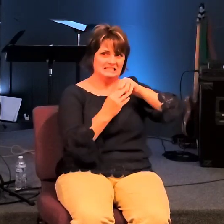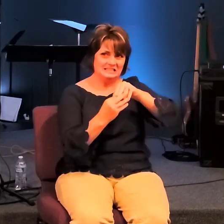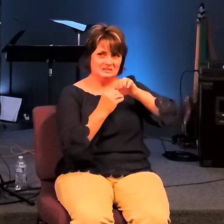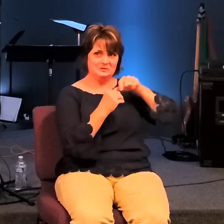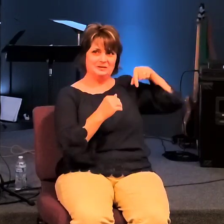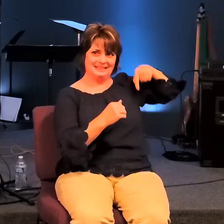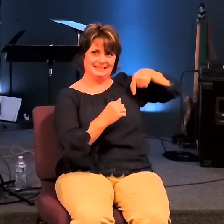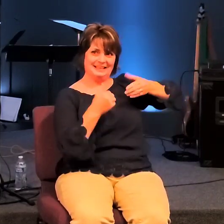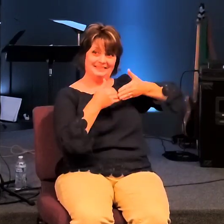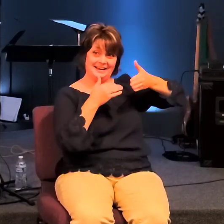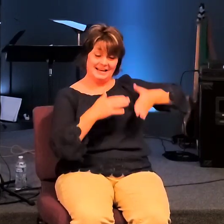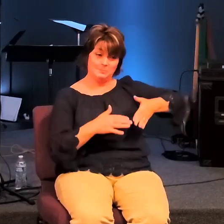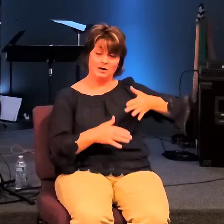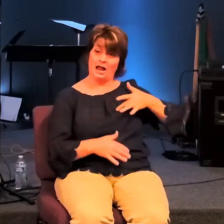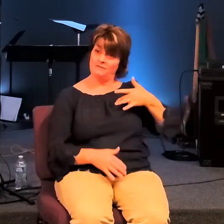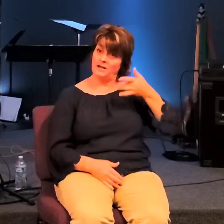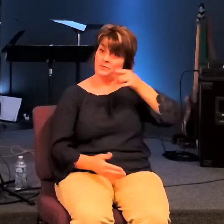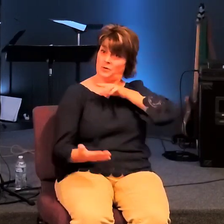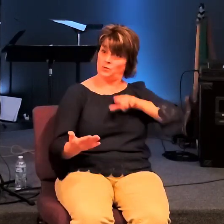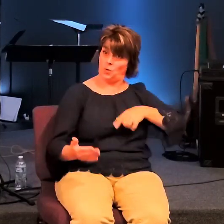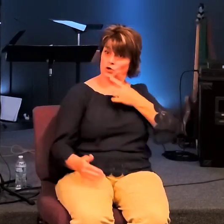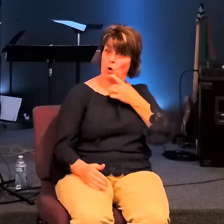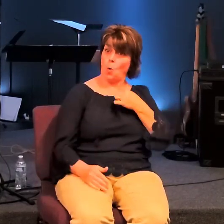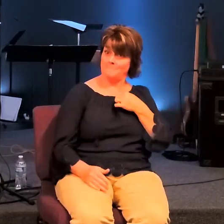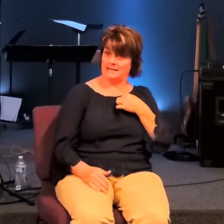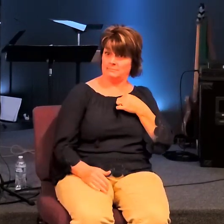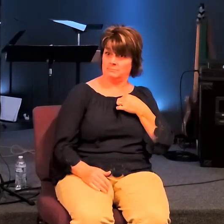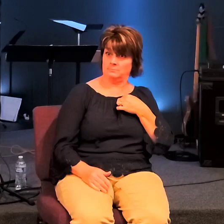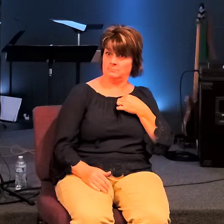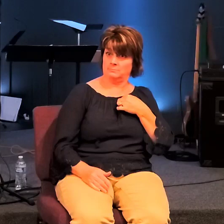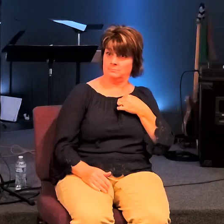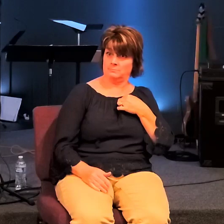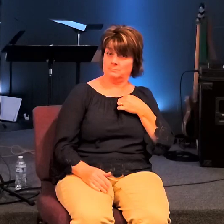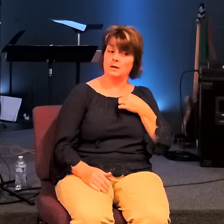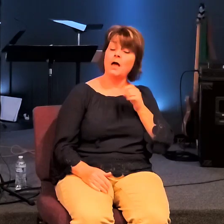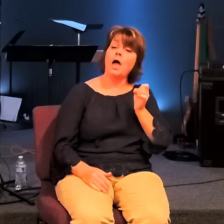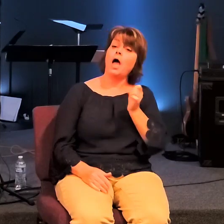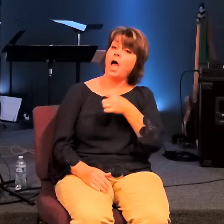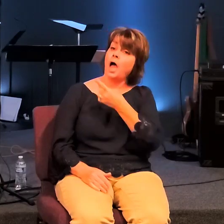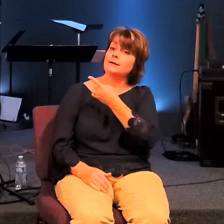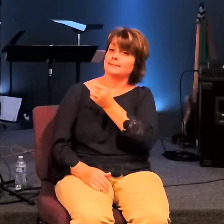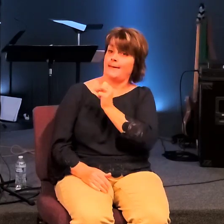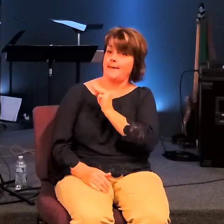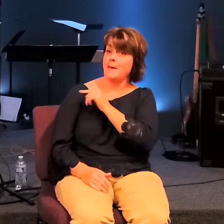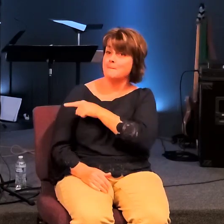and I feel like the Lord told me is he just parked it right out front of the front of